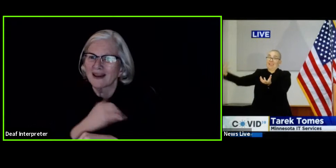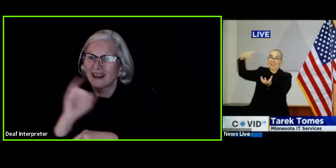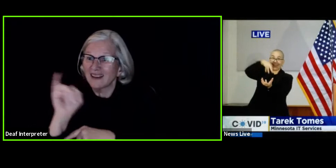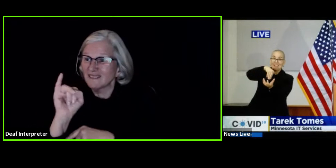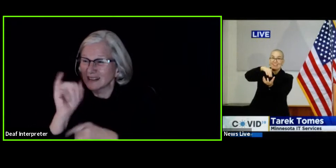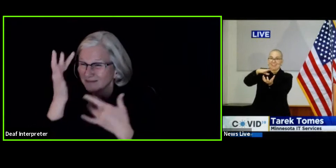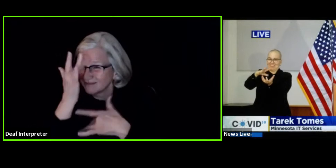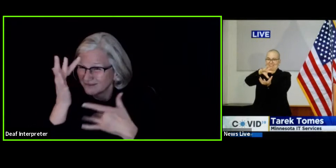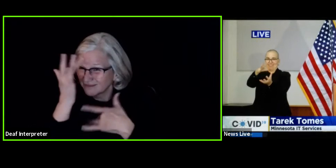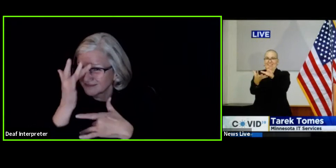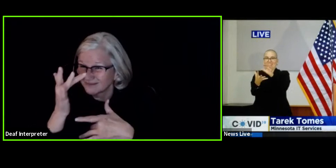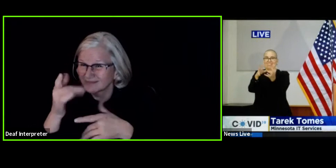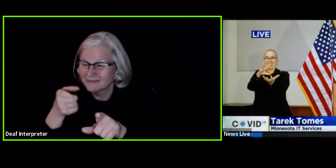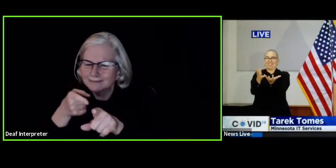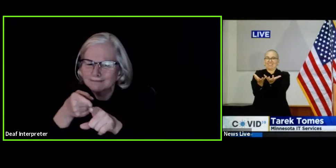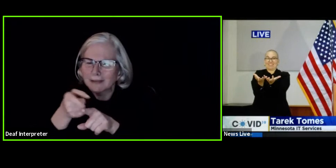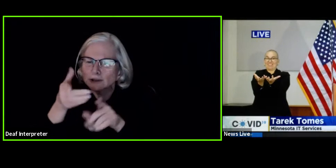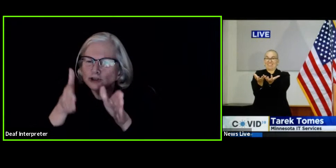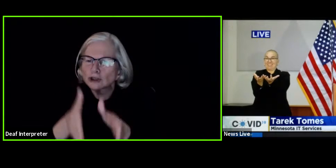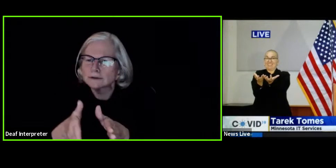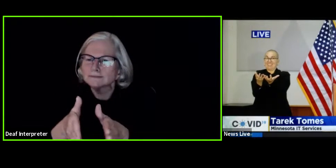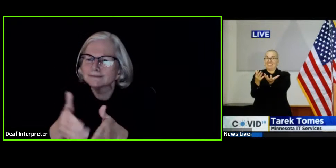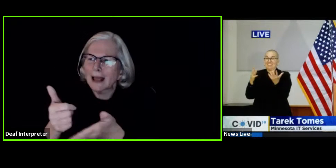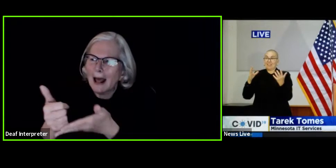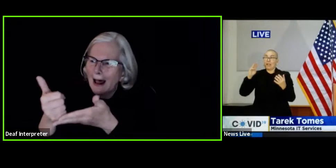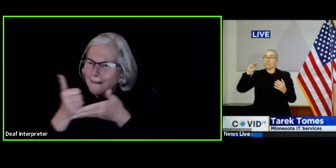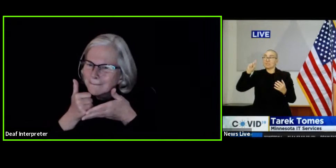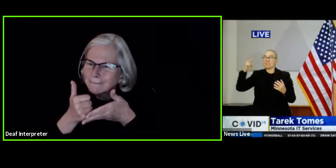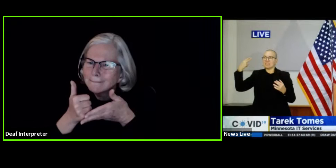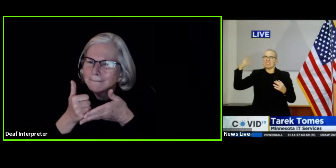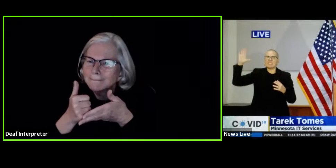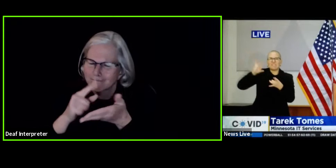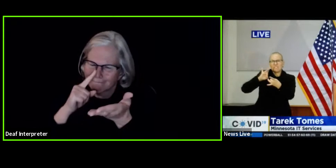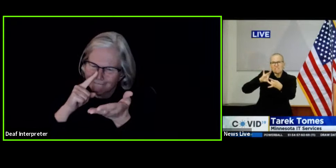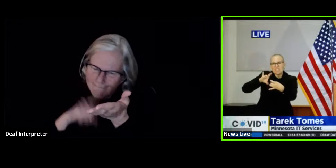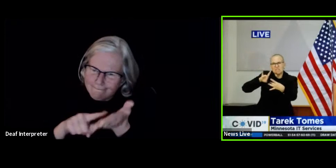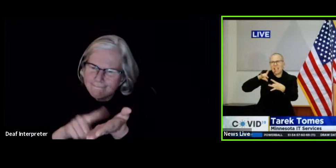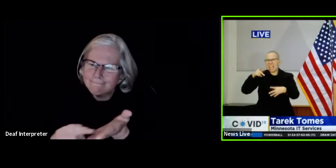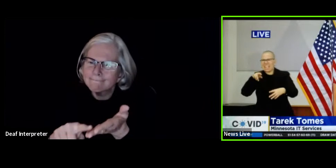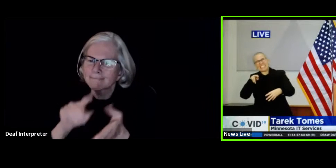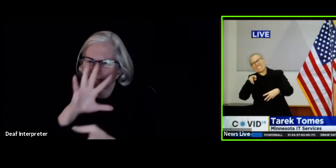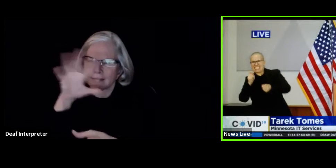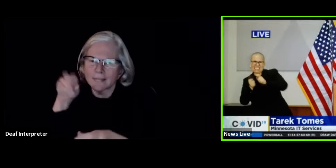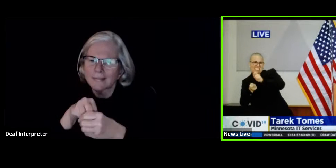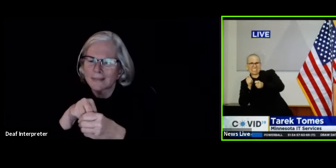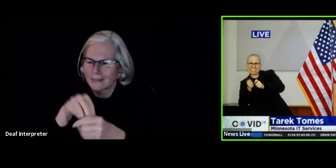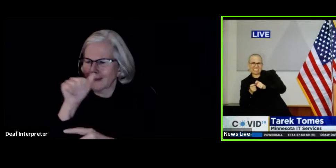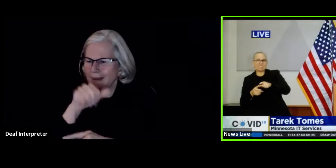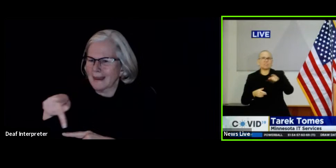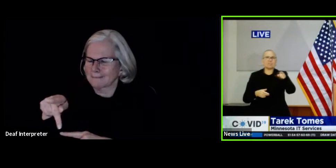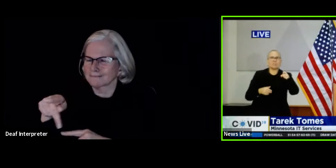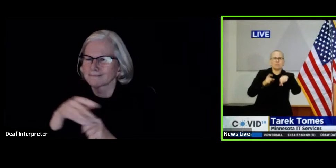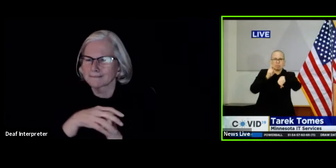OF HEALTH TO KIND OF CO-CREATE WHAT AN APPLICATION LIKE THIS COULD LOOK LIKE. OUR EPIDEMIOLOGISTS AT THE DEPARTMENT OF HEALTH